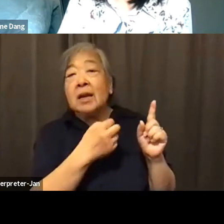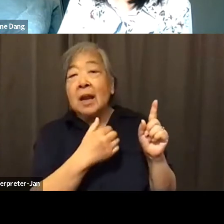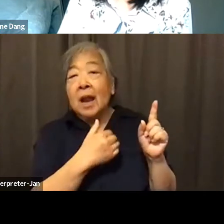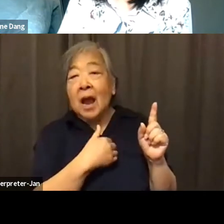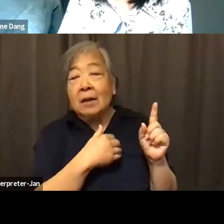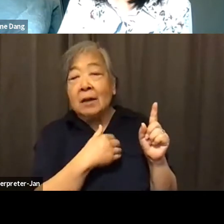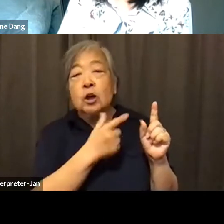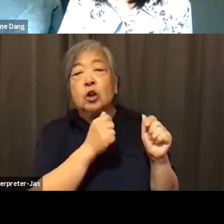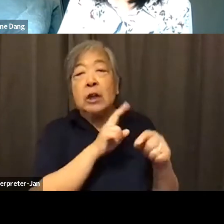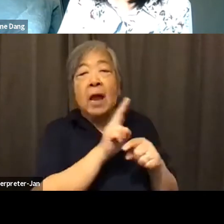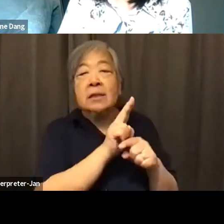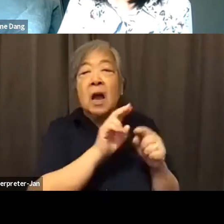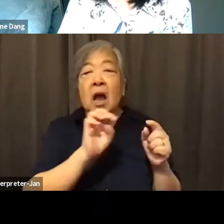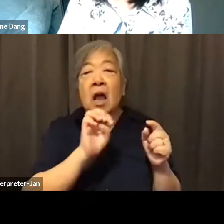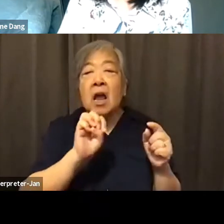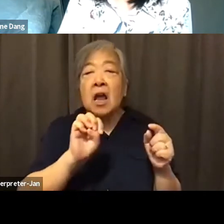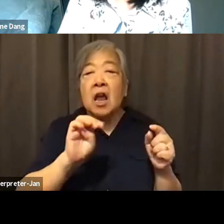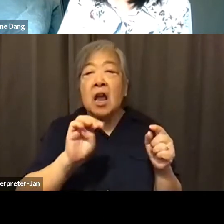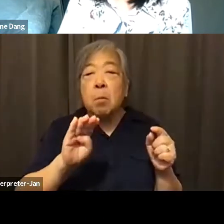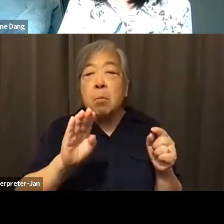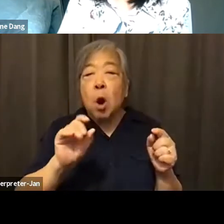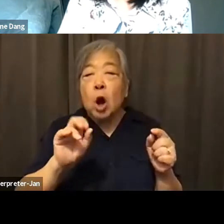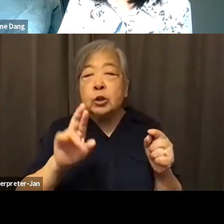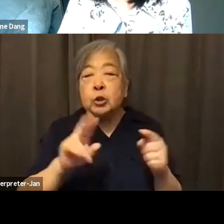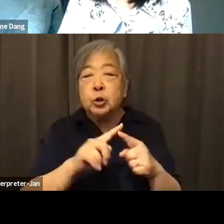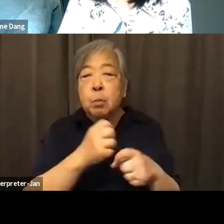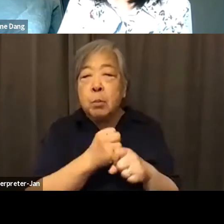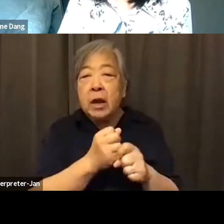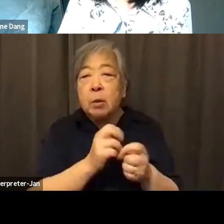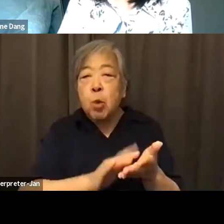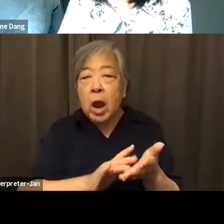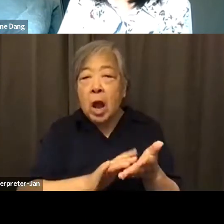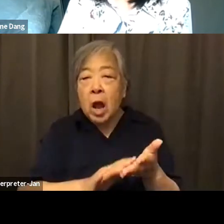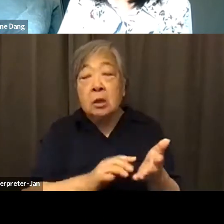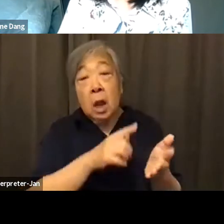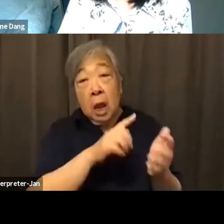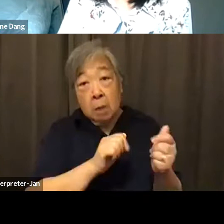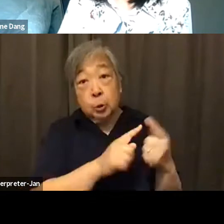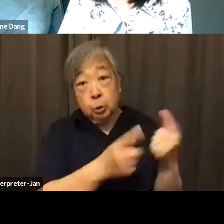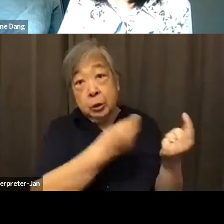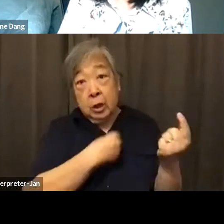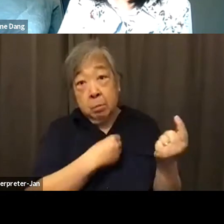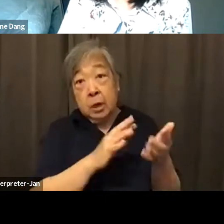so they were able to provide all the hard copy Braille that I needed, so I think for me it was a